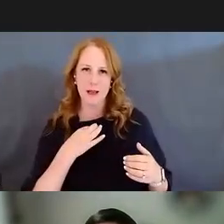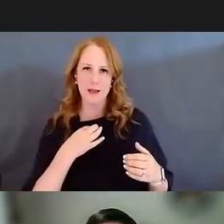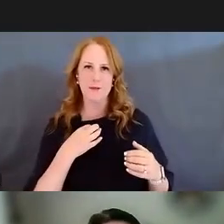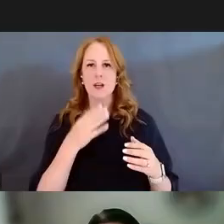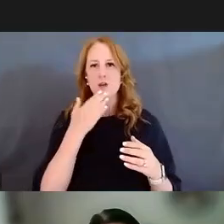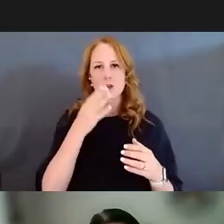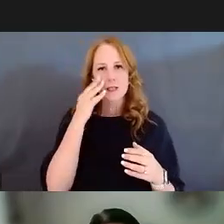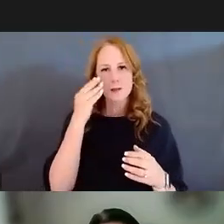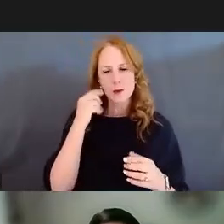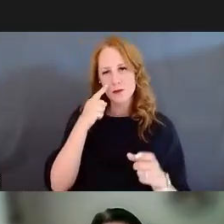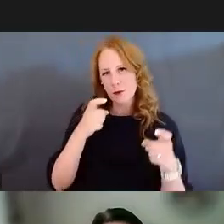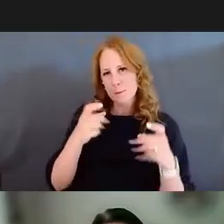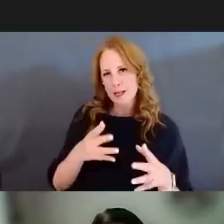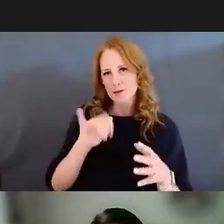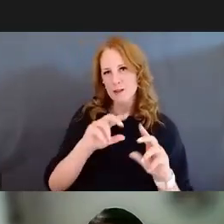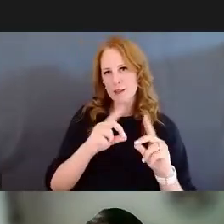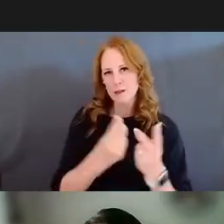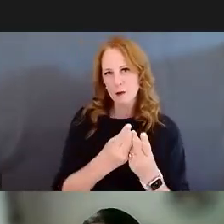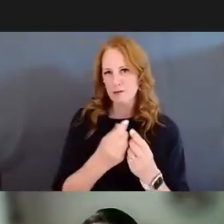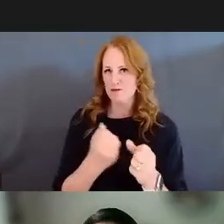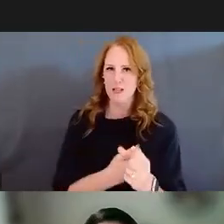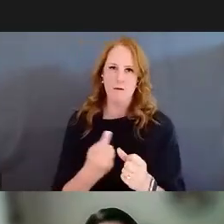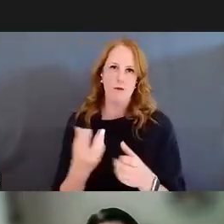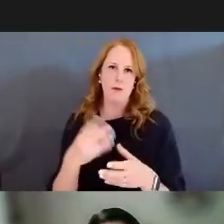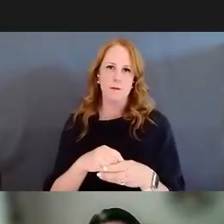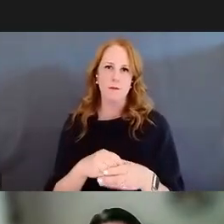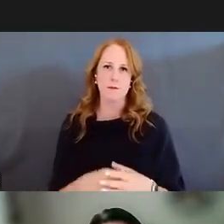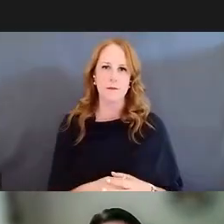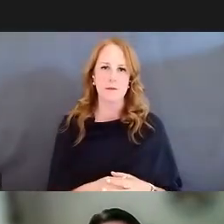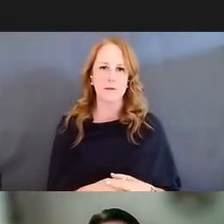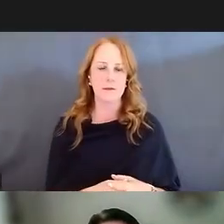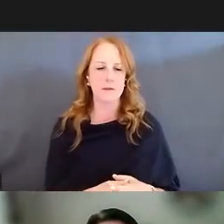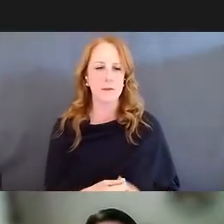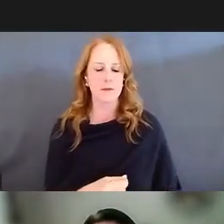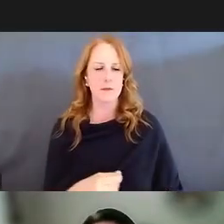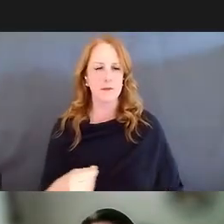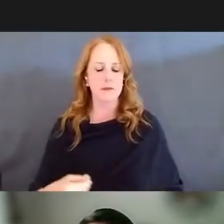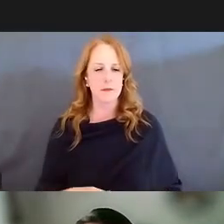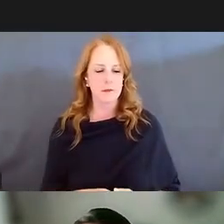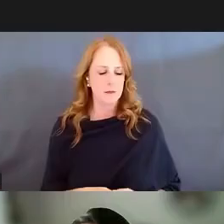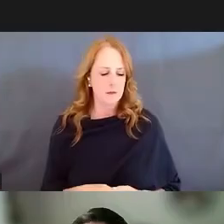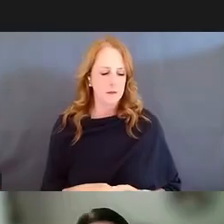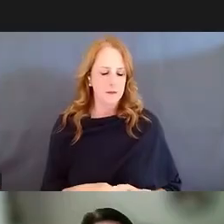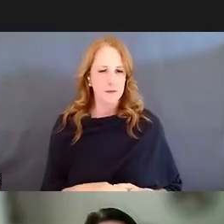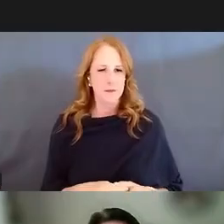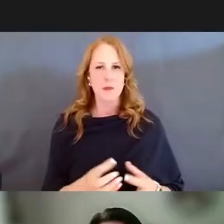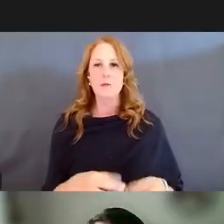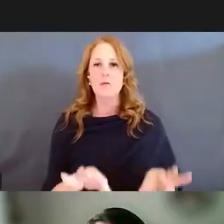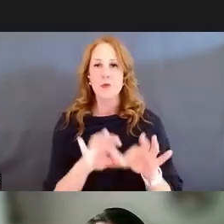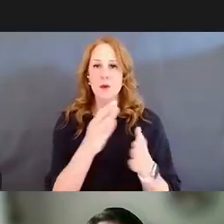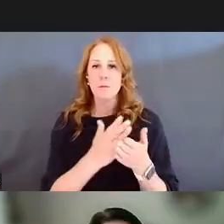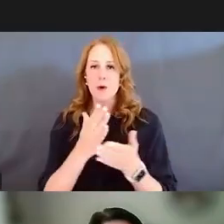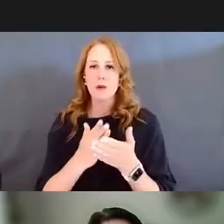and everybody involved. Next slide. So the key components of this, I know I'm down to a couple